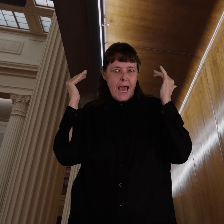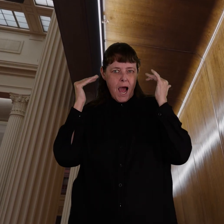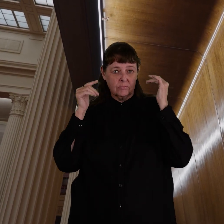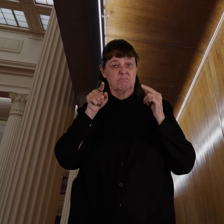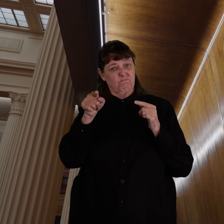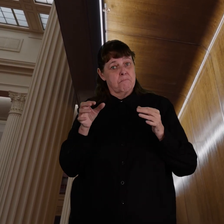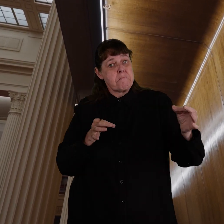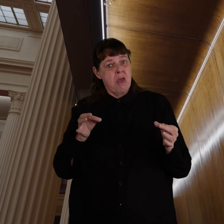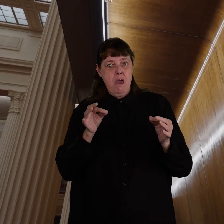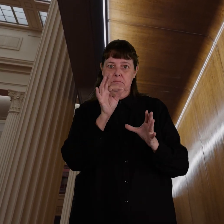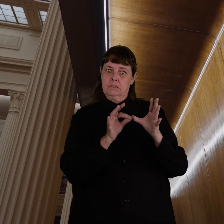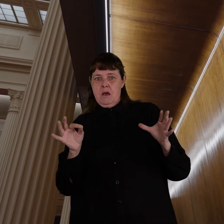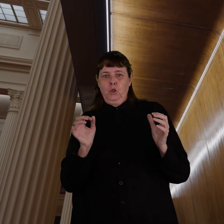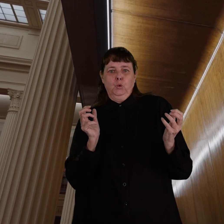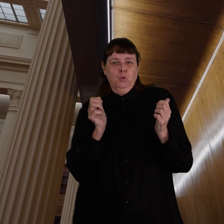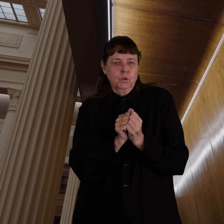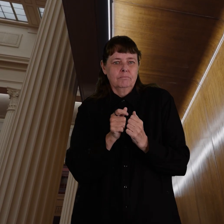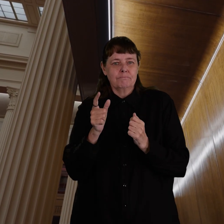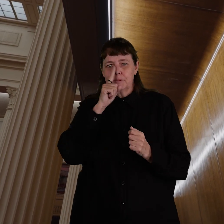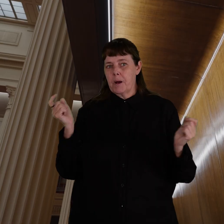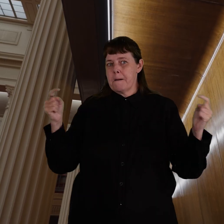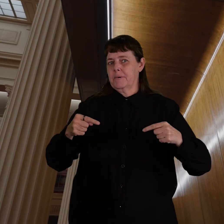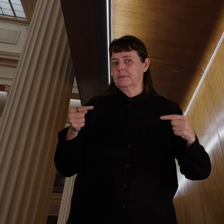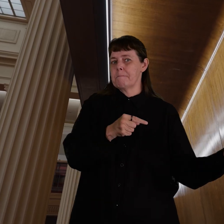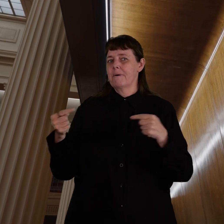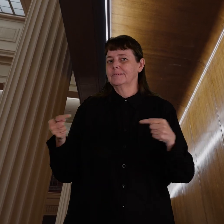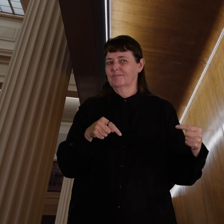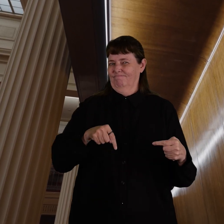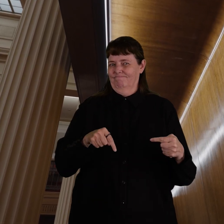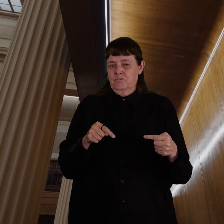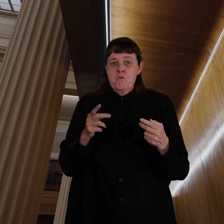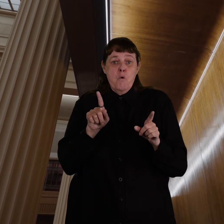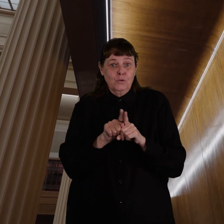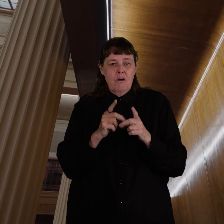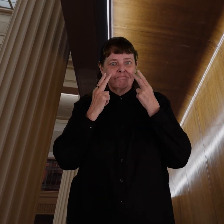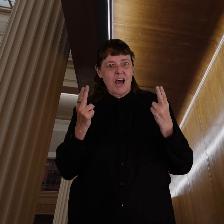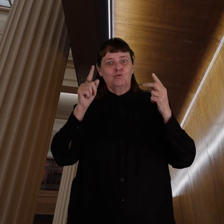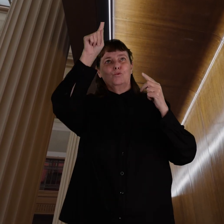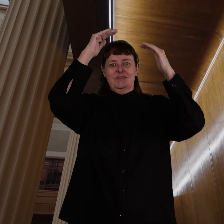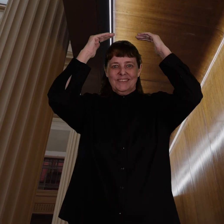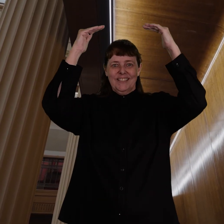to have perfect acoustics. It was designed to be a space where people would come to debate.